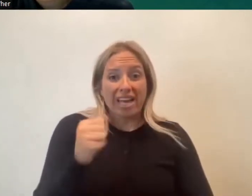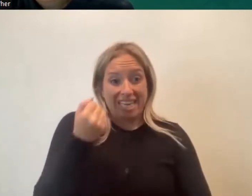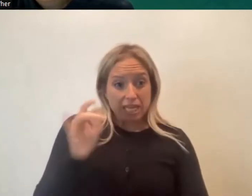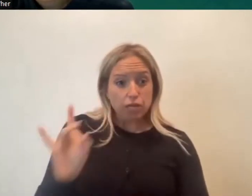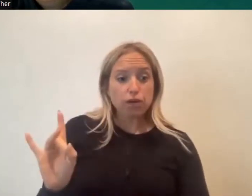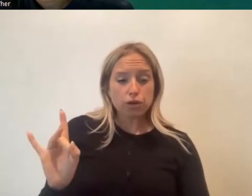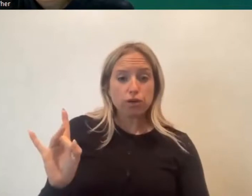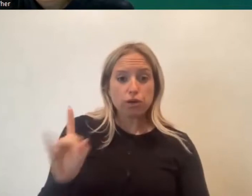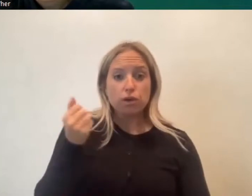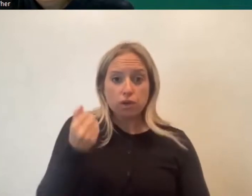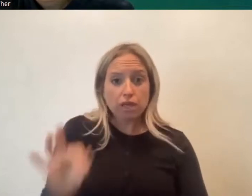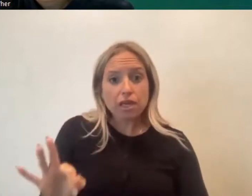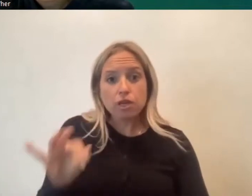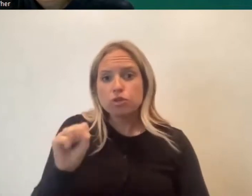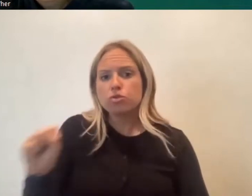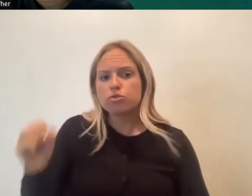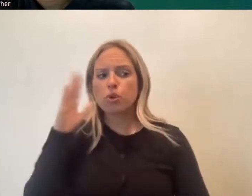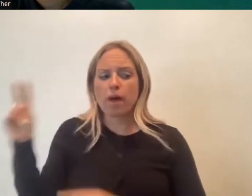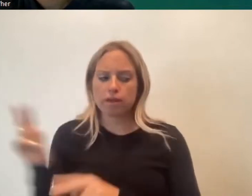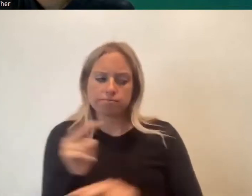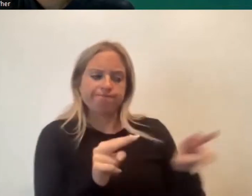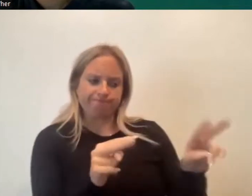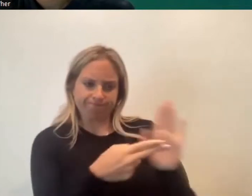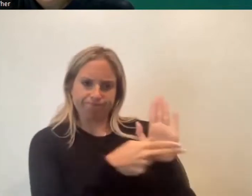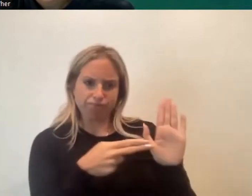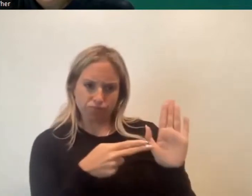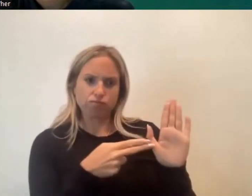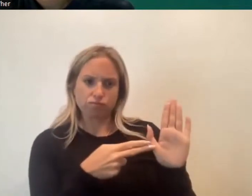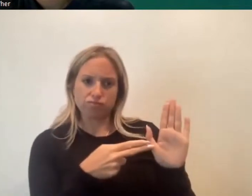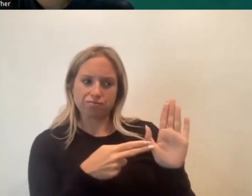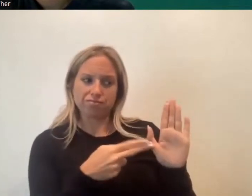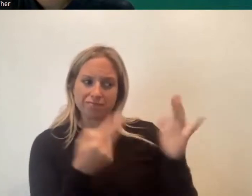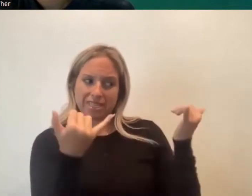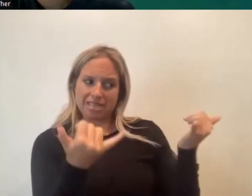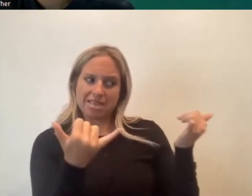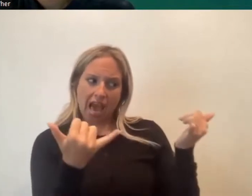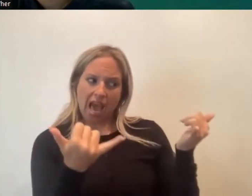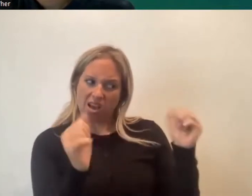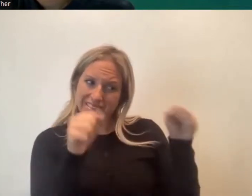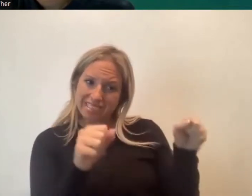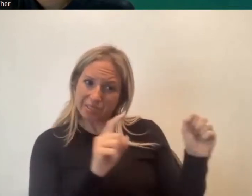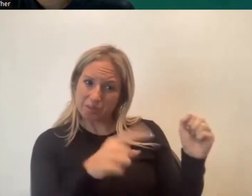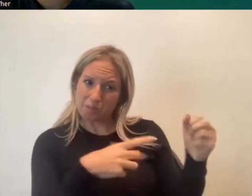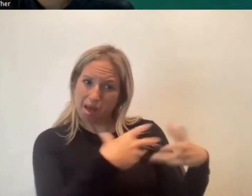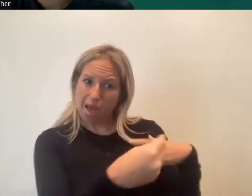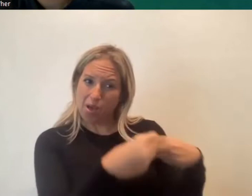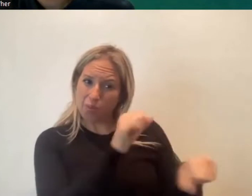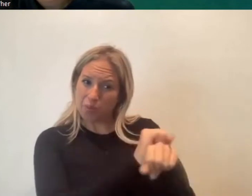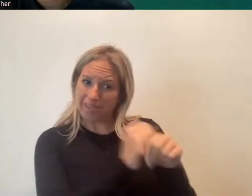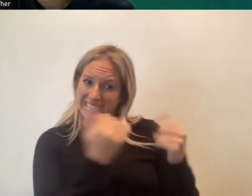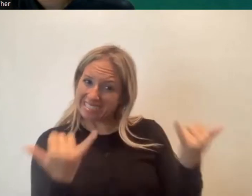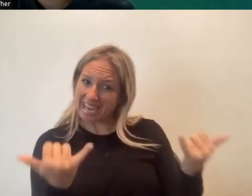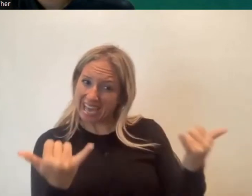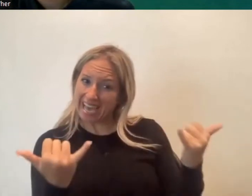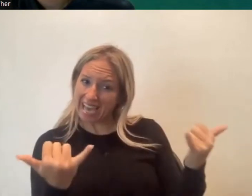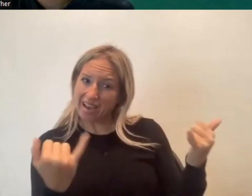Social security will look at them under the lens of can they go out and work now that they've reached adulthood?